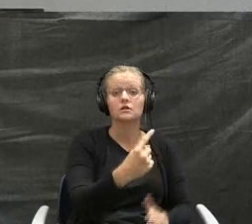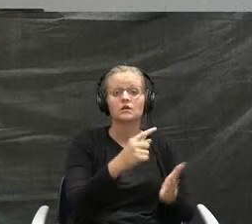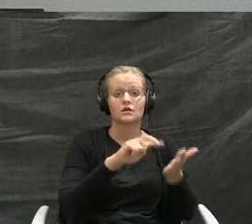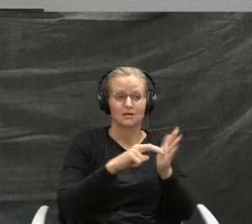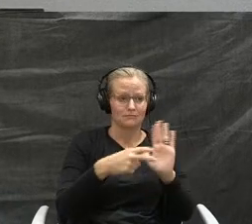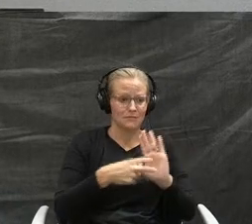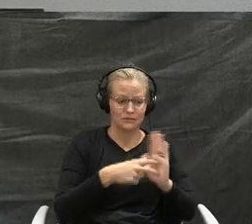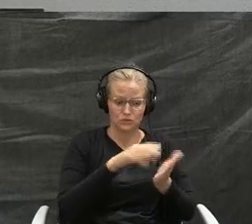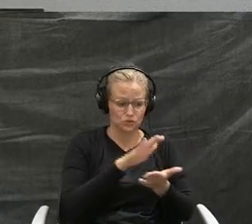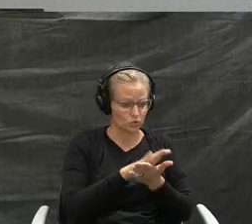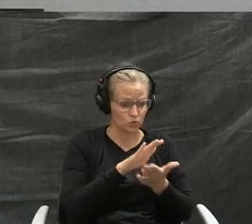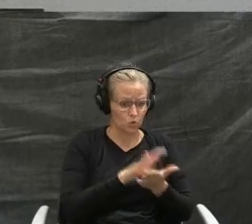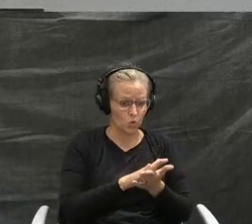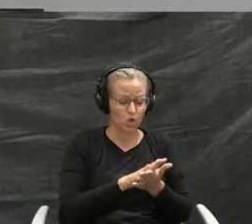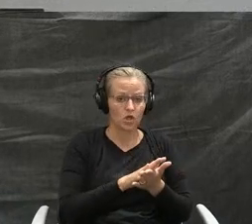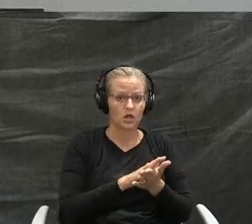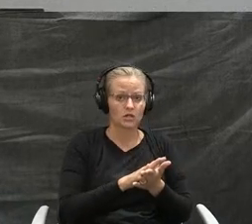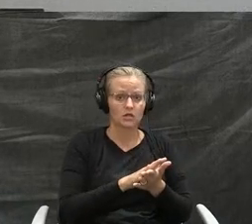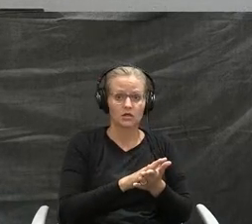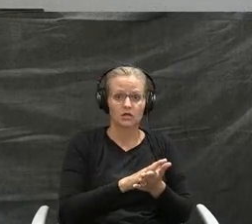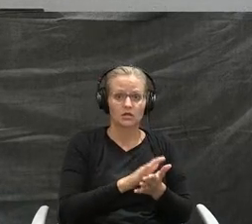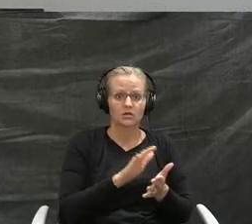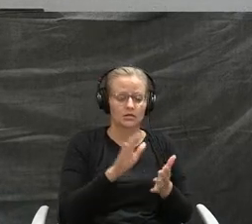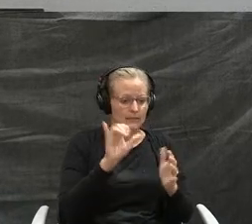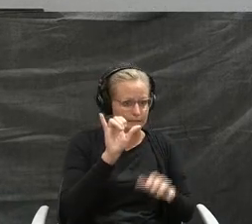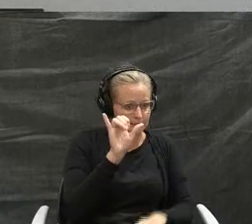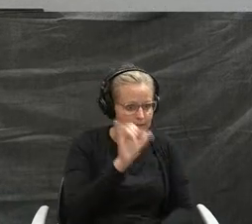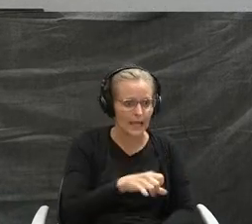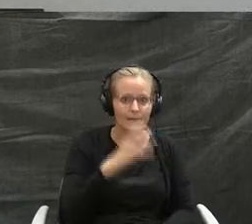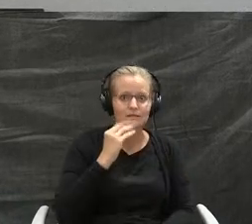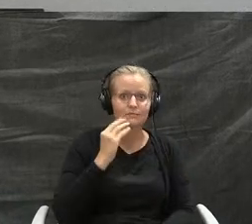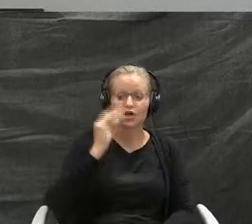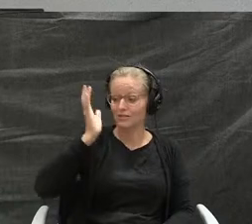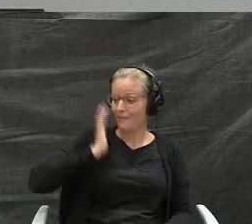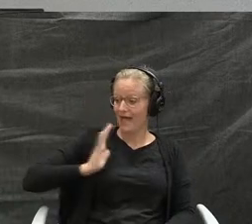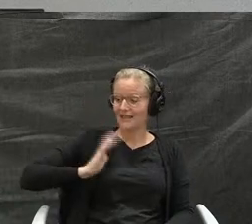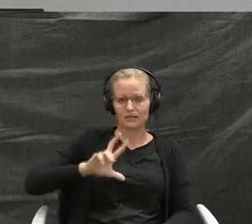saw an option one, there's a lot of modifications to how it's